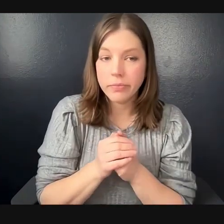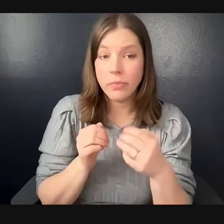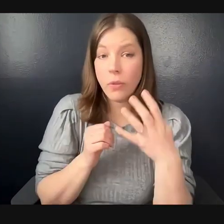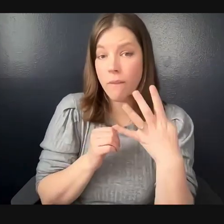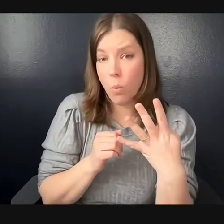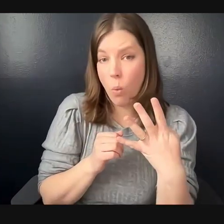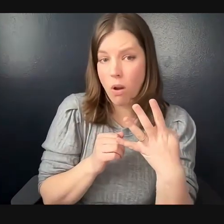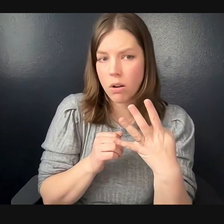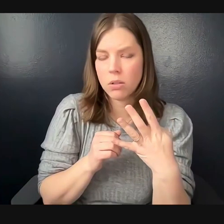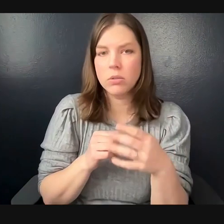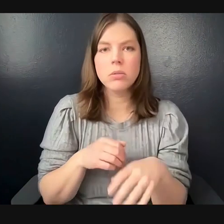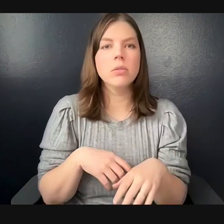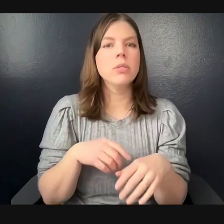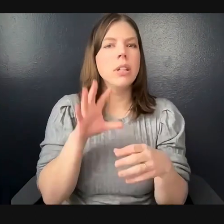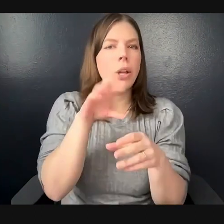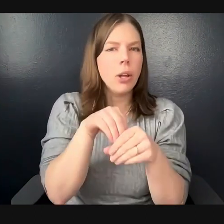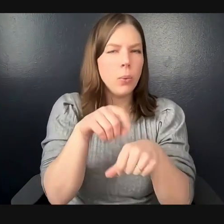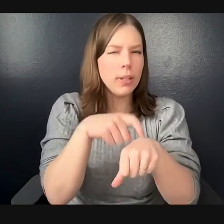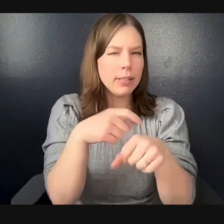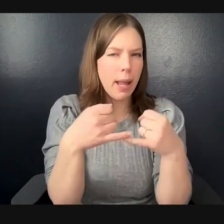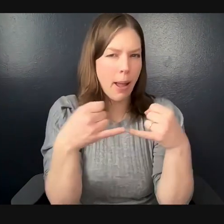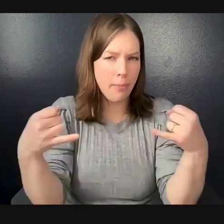Number four, include a timeline of everything that happened.